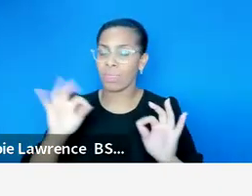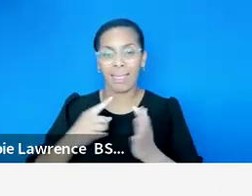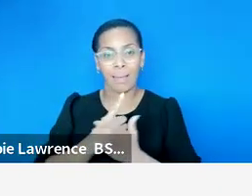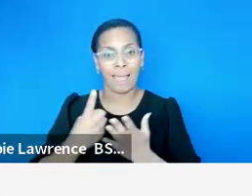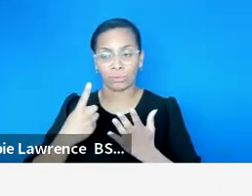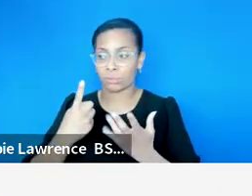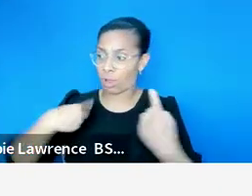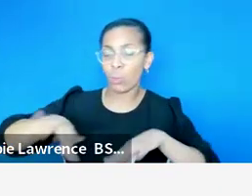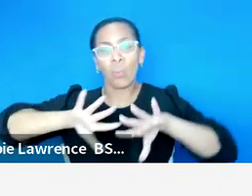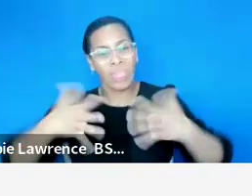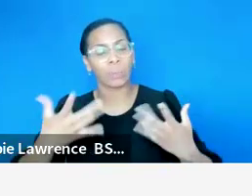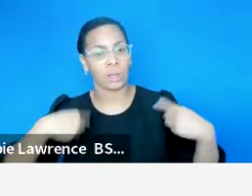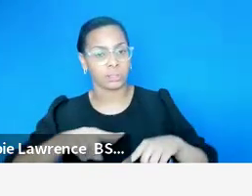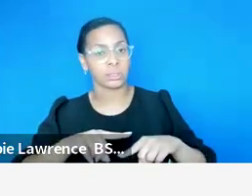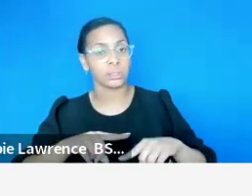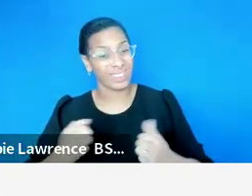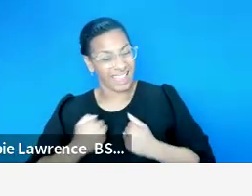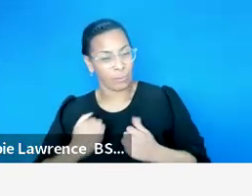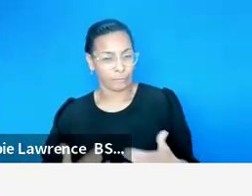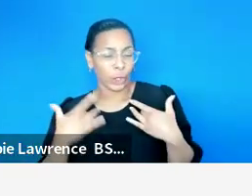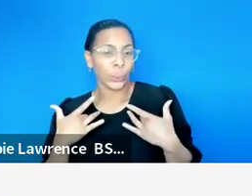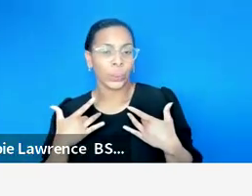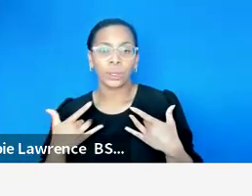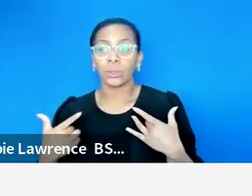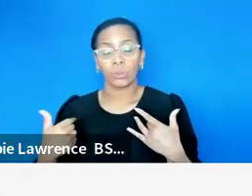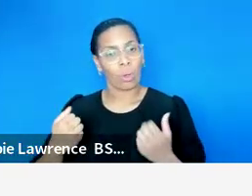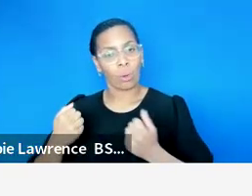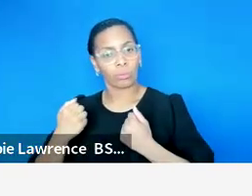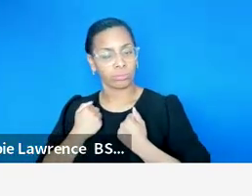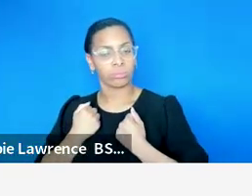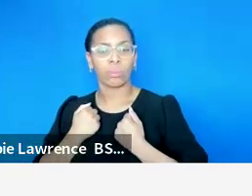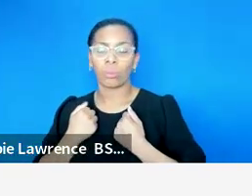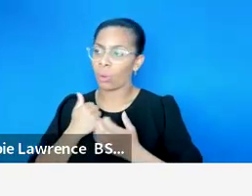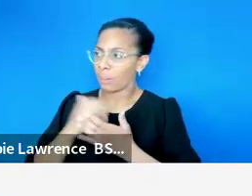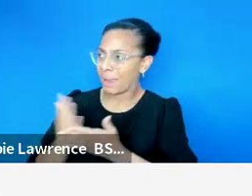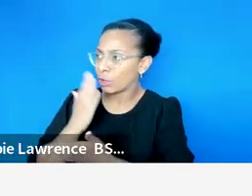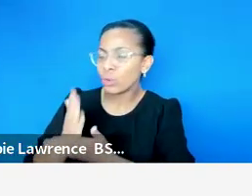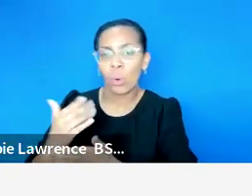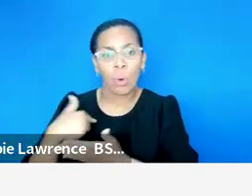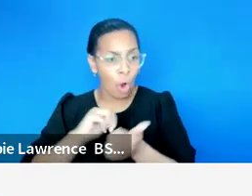At Access Salford, we're very keen to engage with our colleagues and consult our